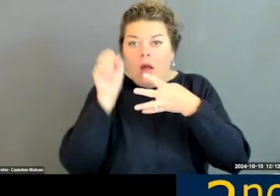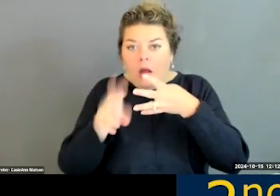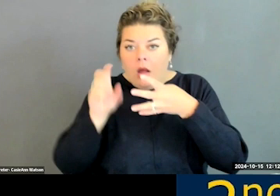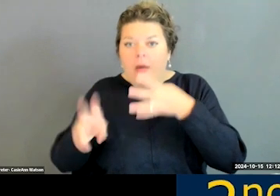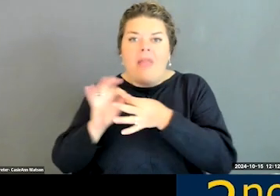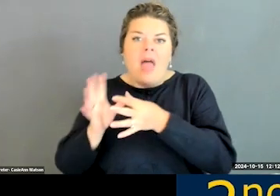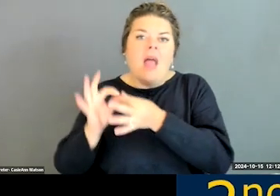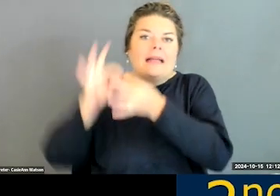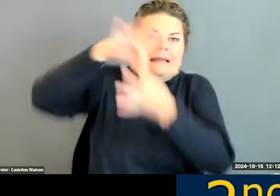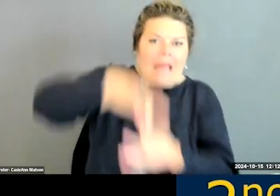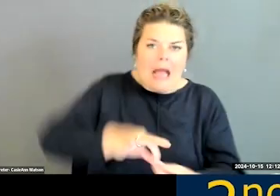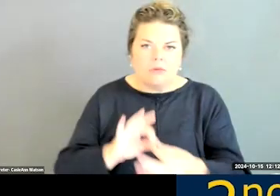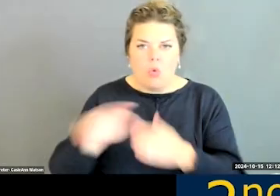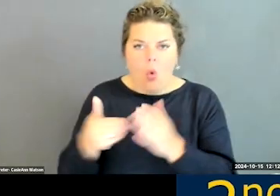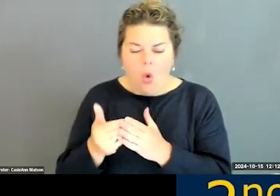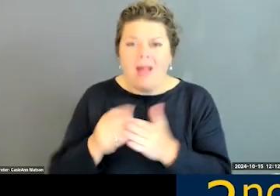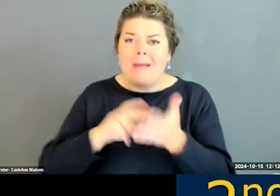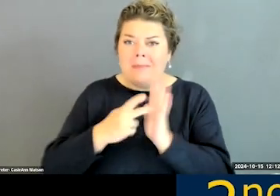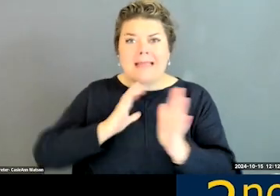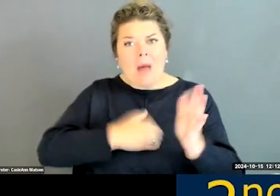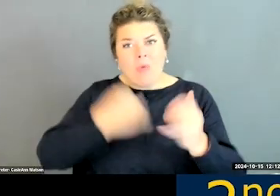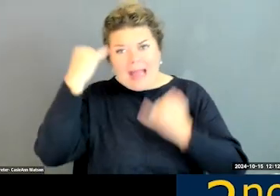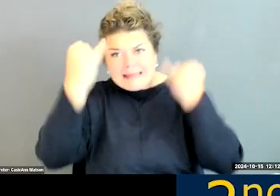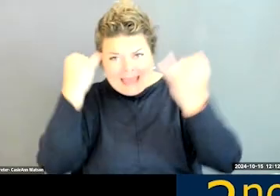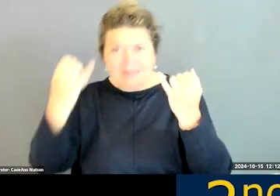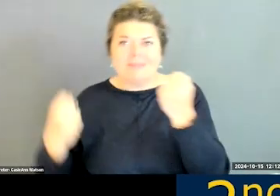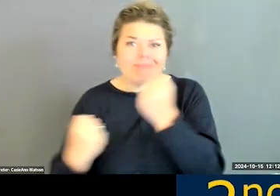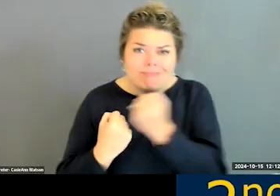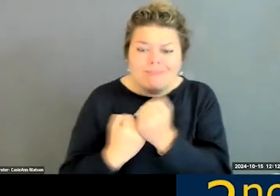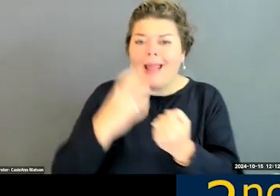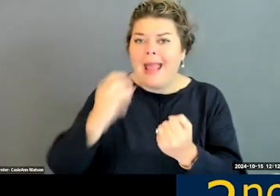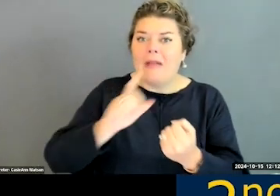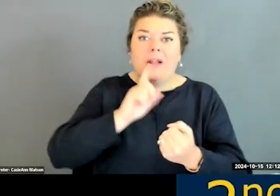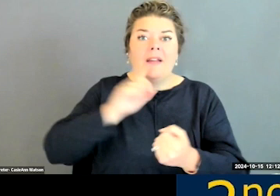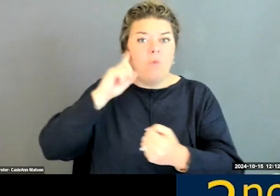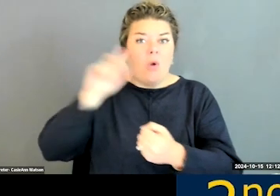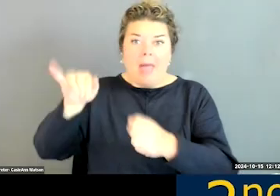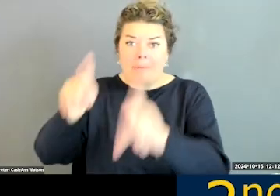This helps us give credibility to our ideas and avoids confusion and exhaustion for the receiver.